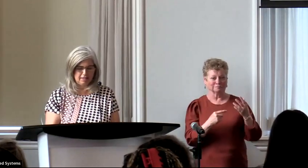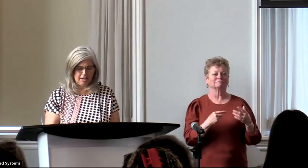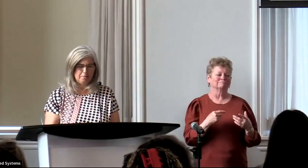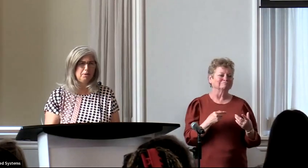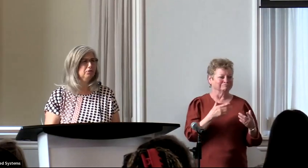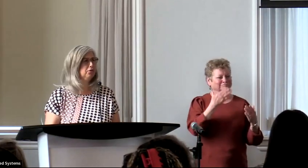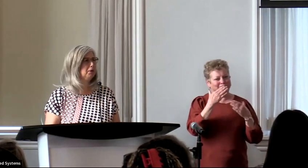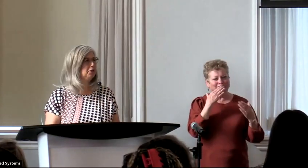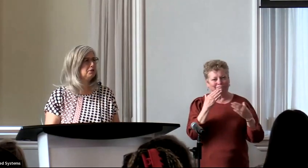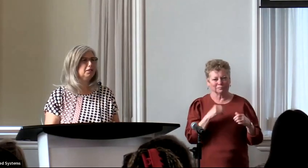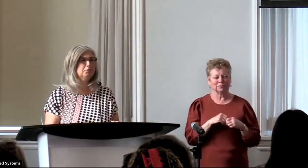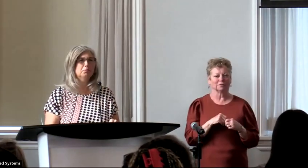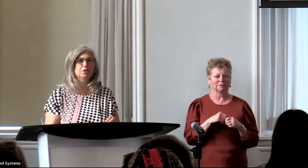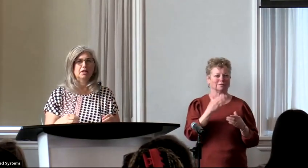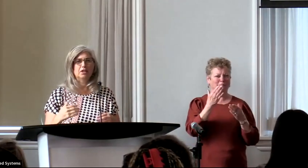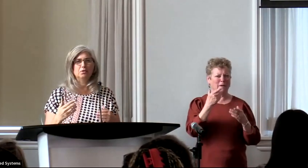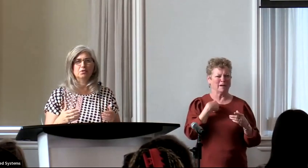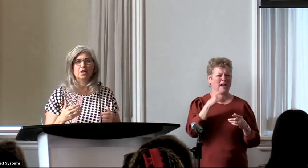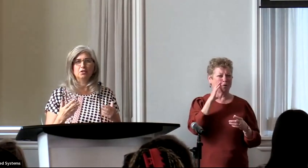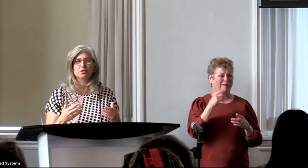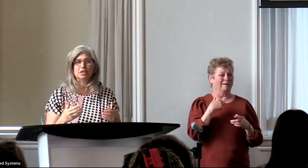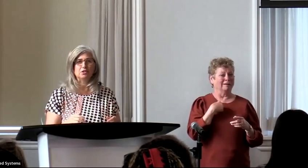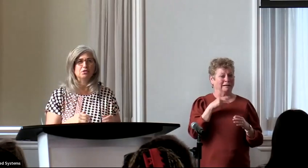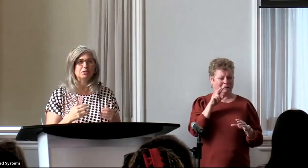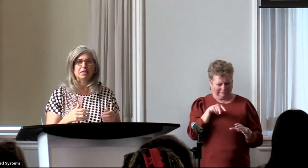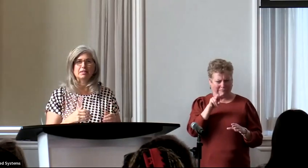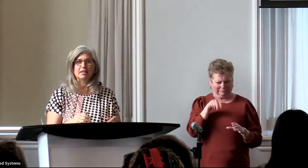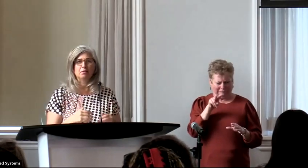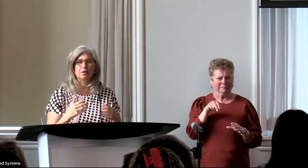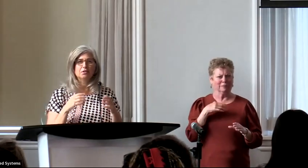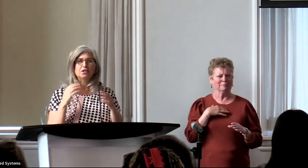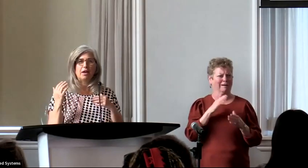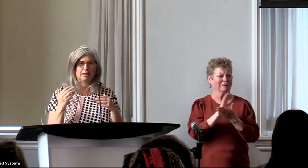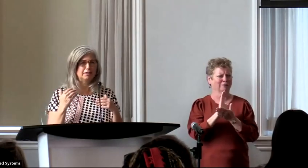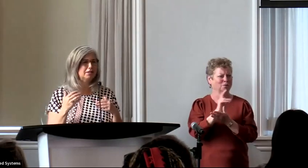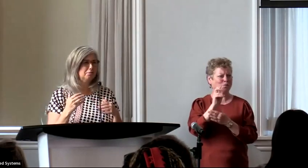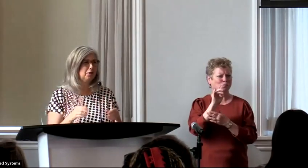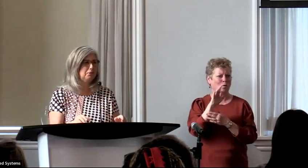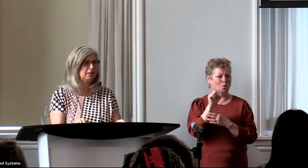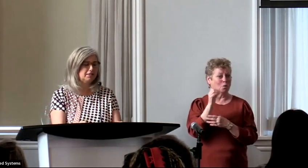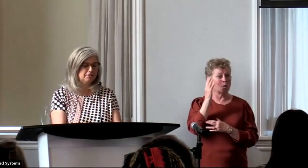And I may refer to my notes a little bit more than I usually do because I think we are all distracted this morning